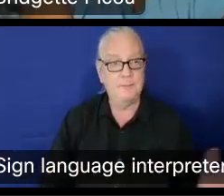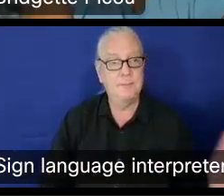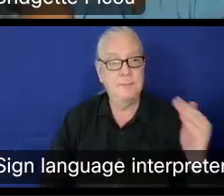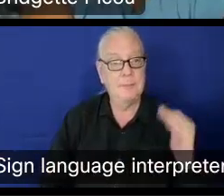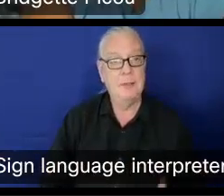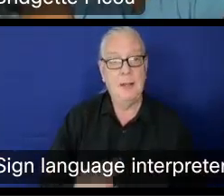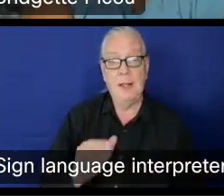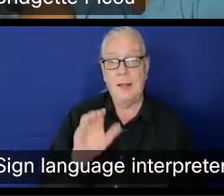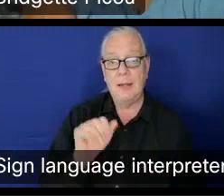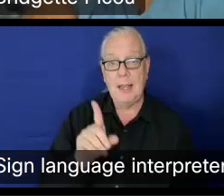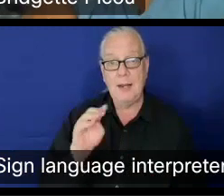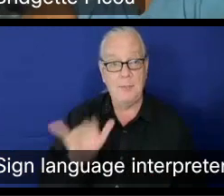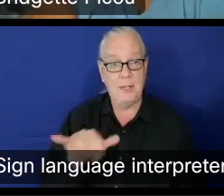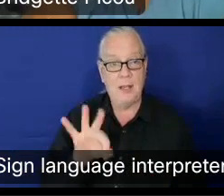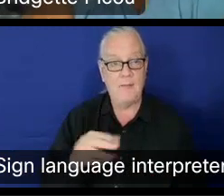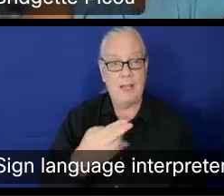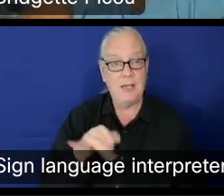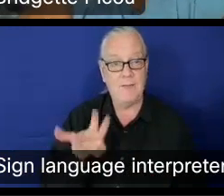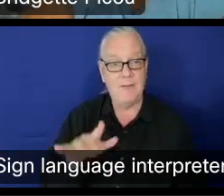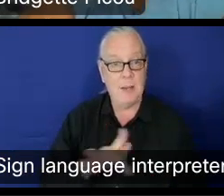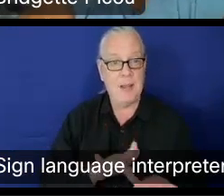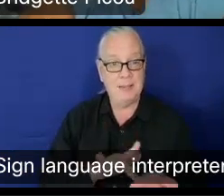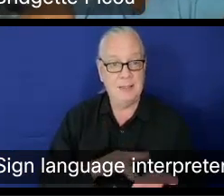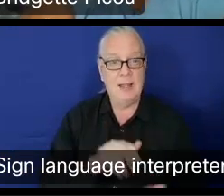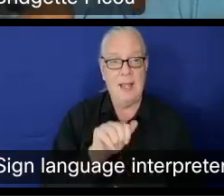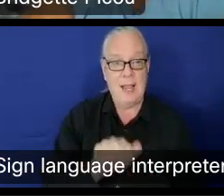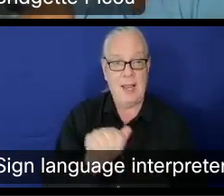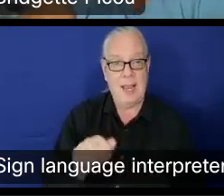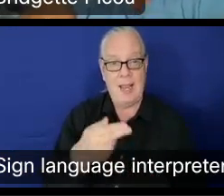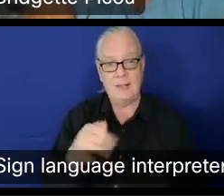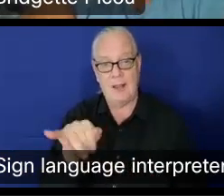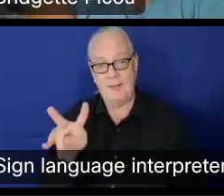HIV Medicine, also known as AAHIVN, does training for